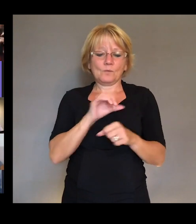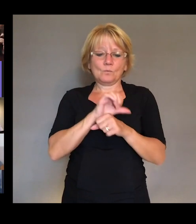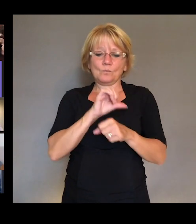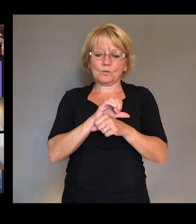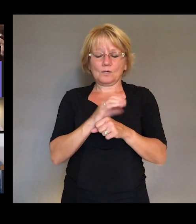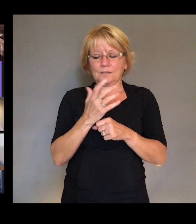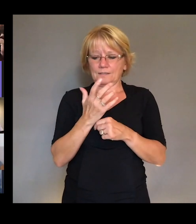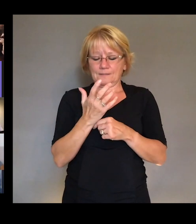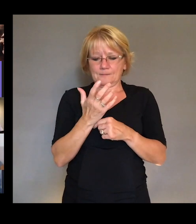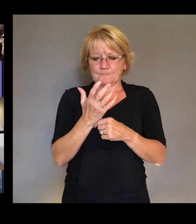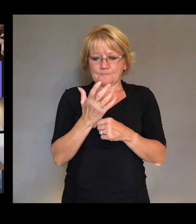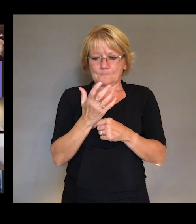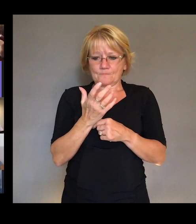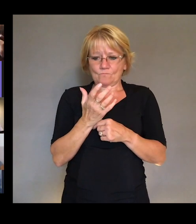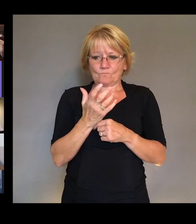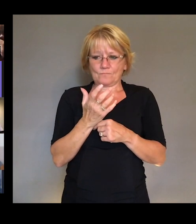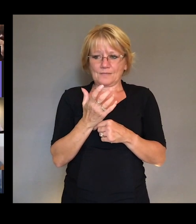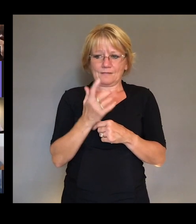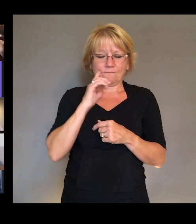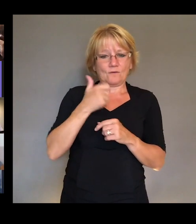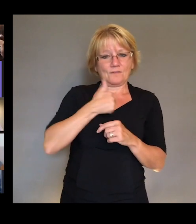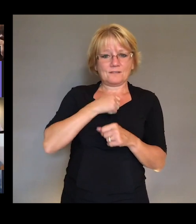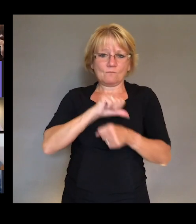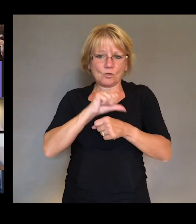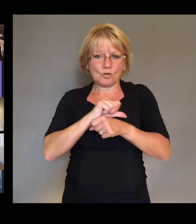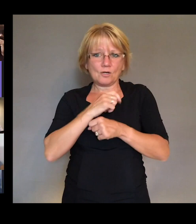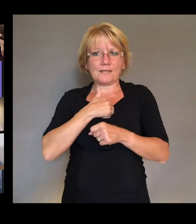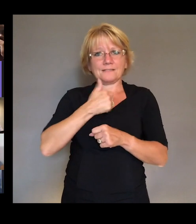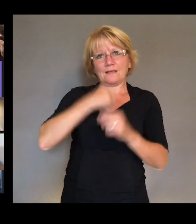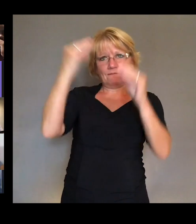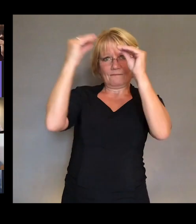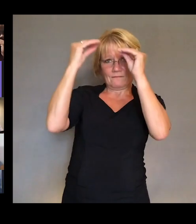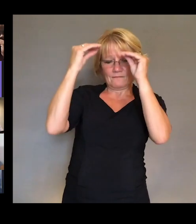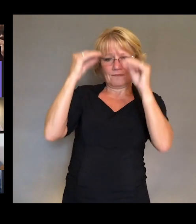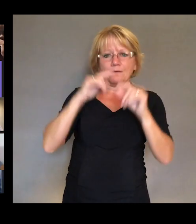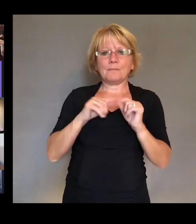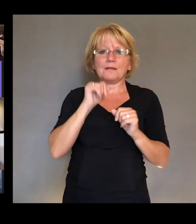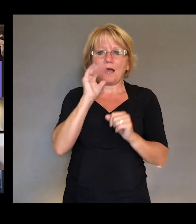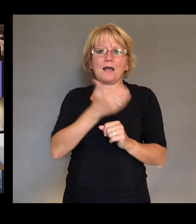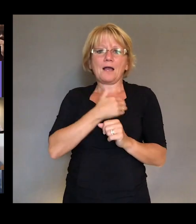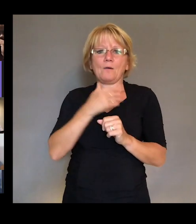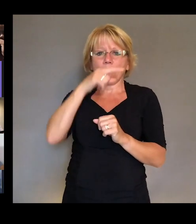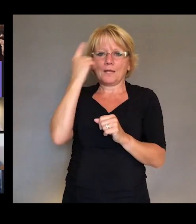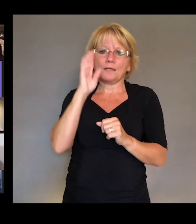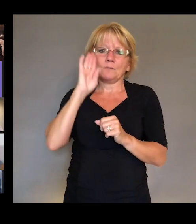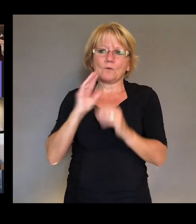on the spaces that we're in and the self work and education that's necessary, it's also not our black and brown colleagues job